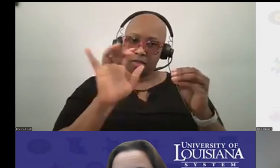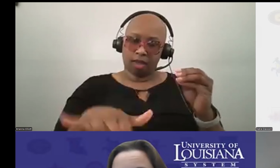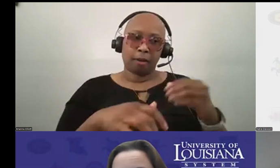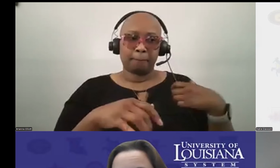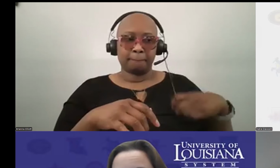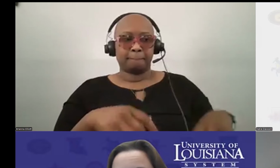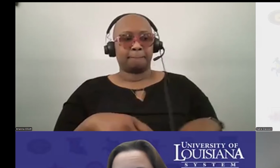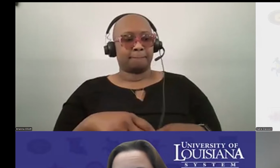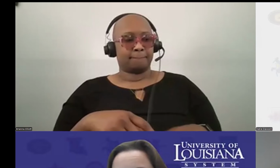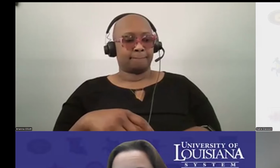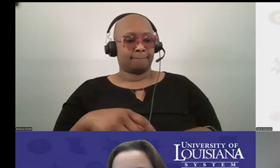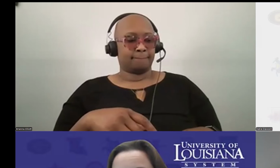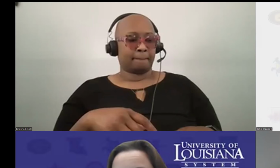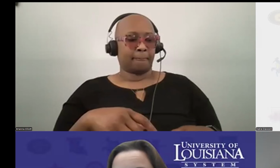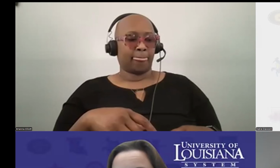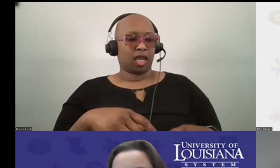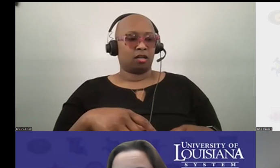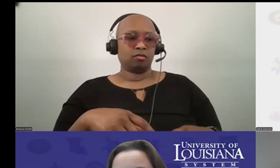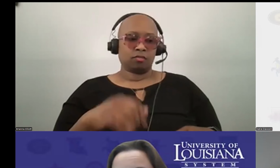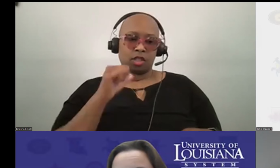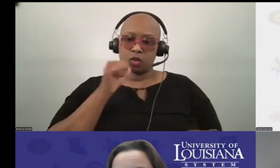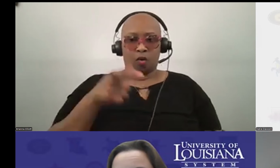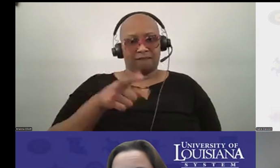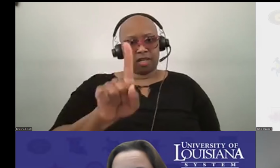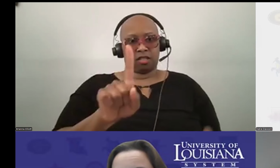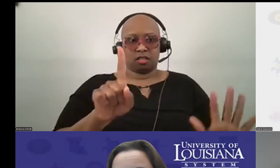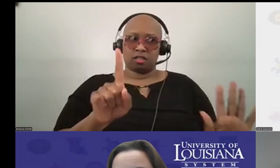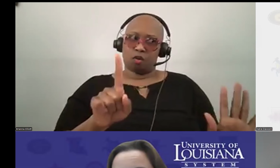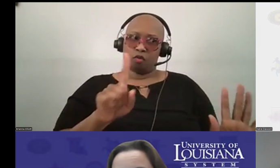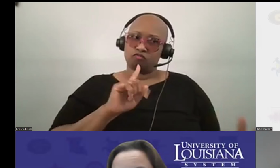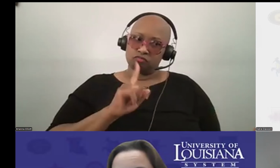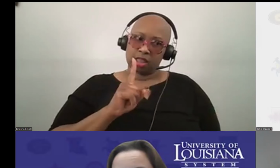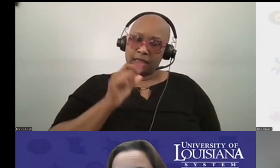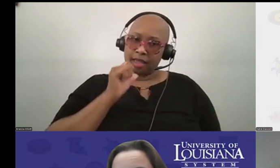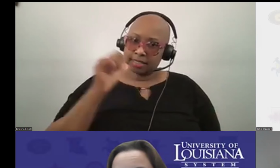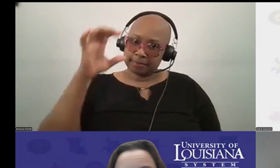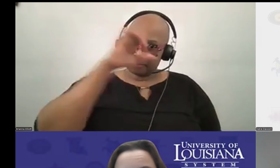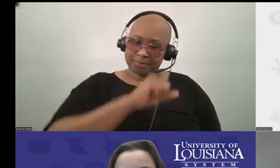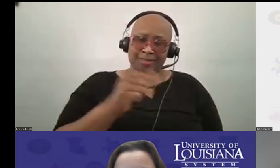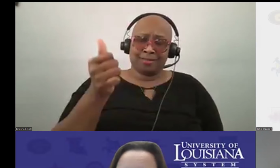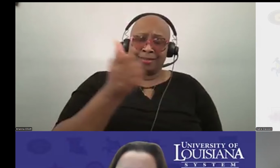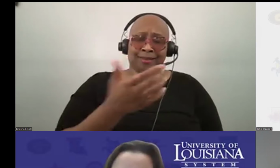really hope no offense but I didn't really miss anything this time. I'm sorry because I came in